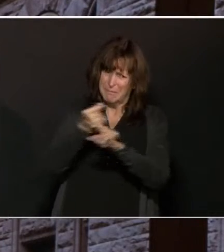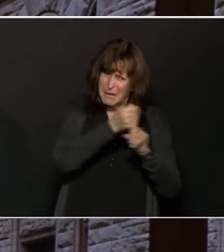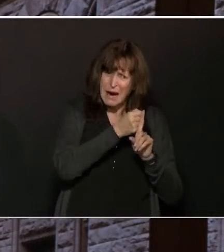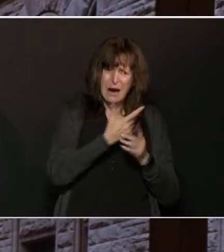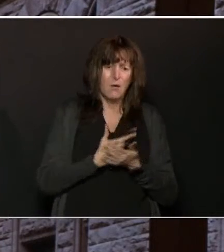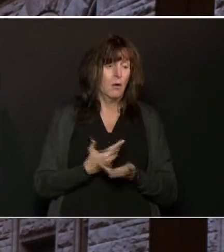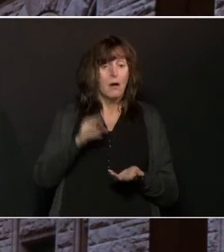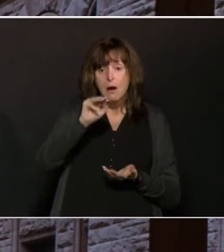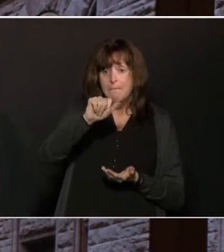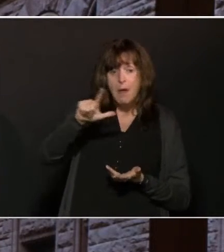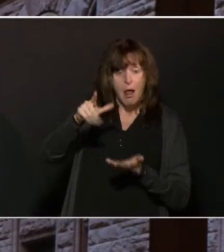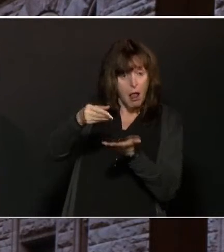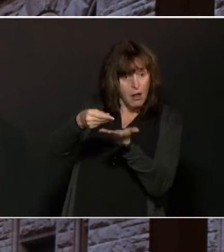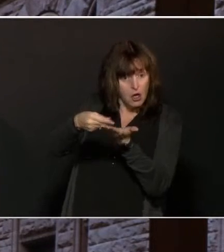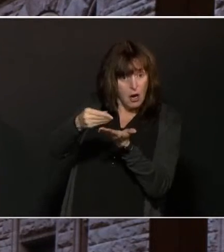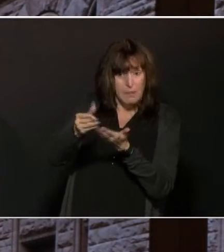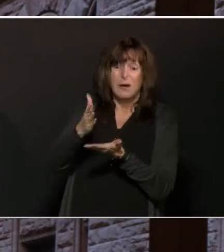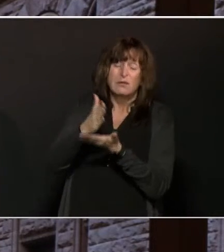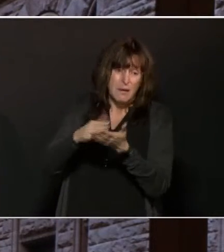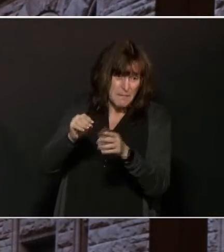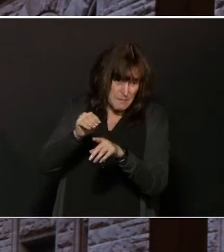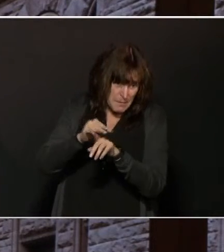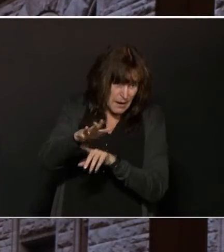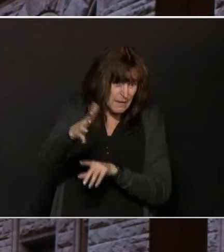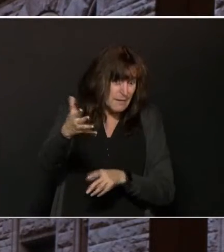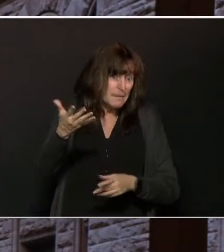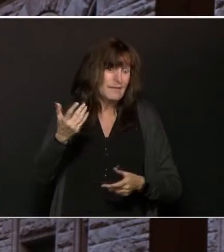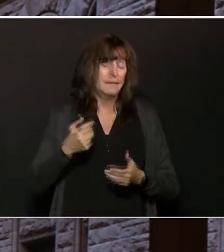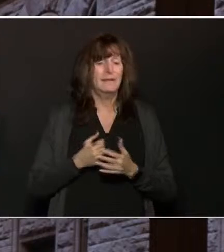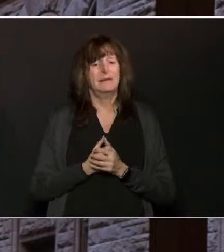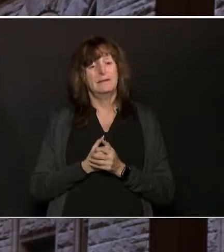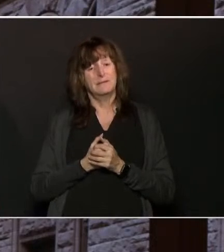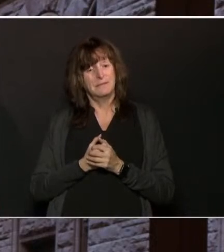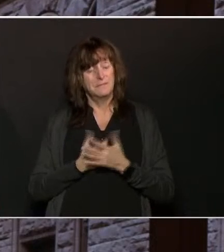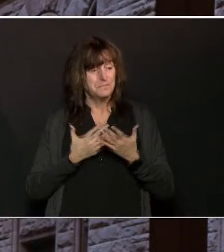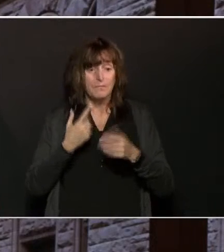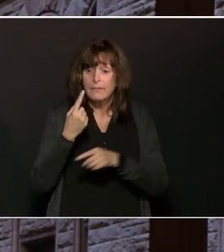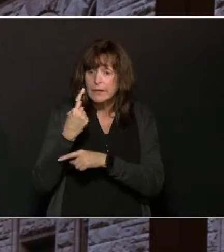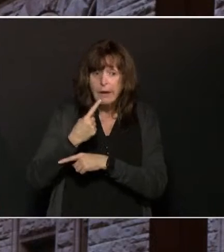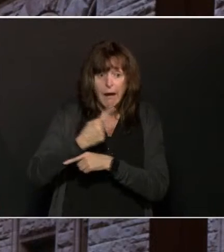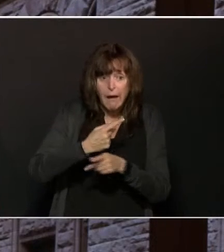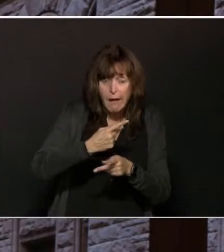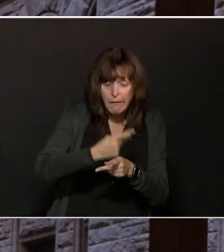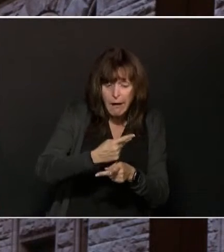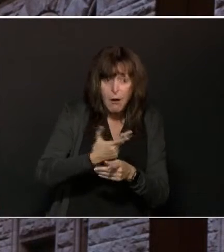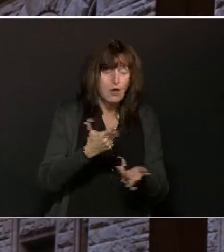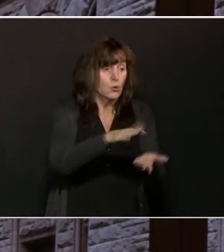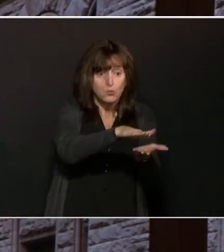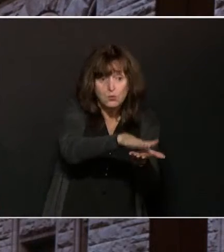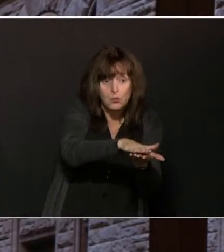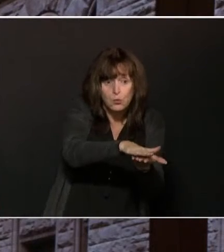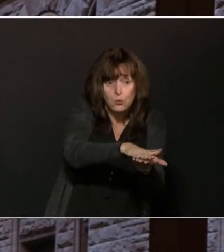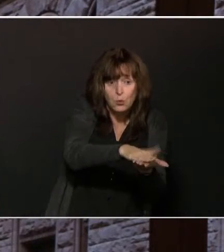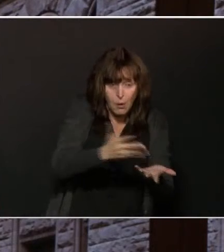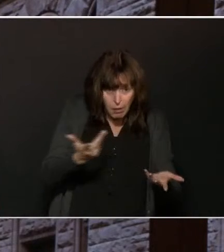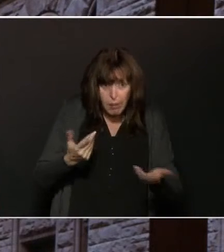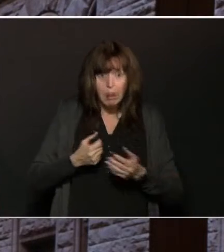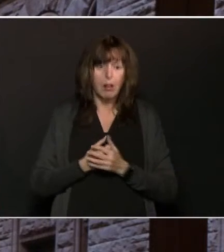DESIGN IN THE HOMES YOU CAN SEE THAT THAT HAS BEEN SUBSTANTIAL REDUCTION THAT HAS BEEN SUBSTANTIAL REDUCTION IF YOU THAT HAS BEEN SUBSTANTIAL REDUCTION IF YOU LOOK THAT HAS BEEN SUBSTANTIAL REDUCTION IF YOU LOOK AT